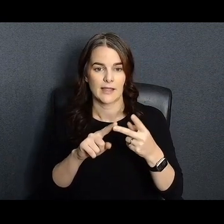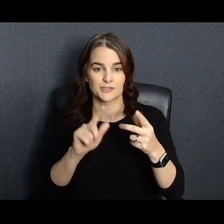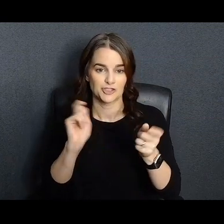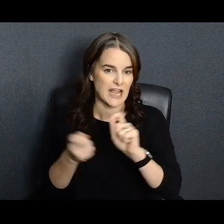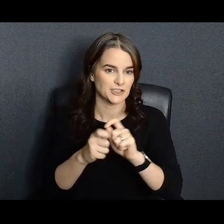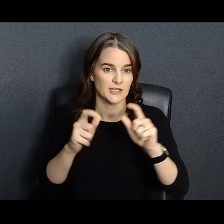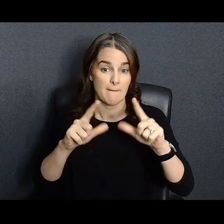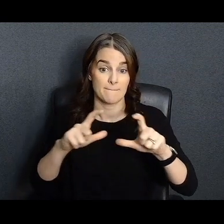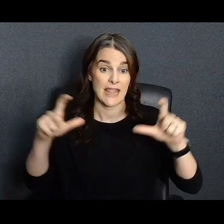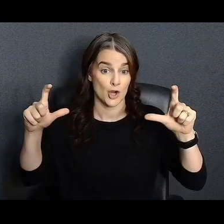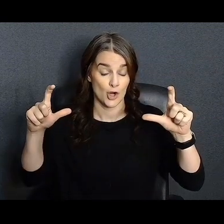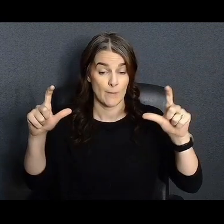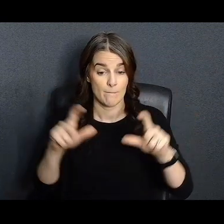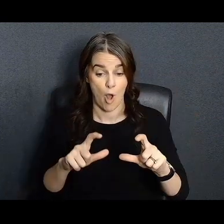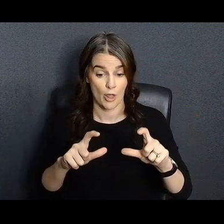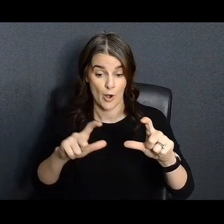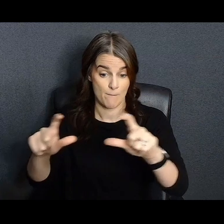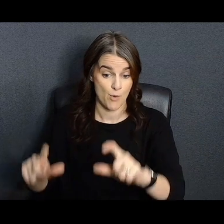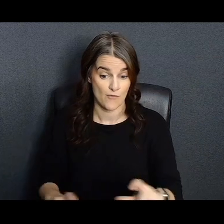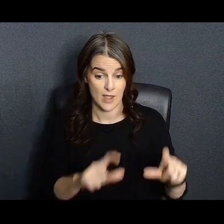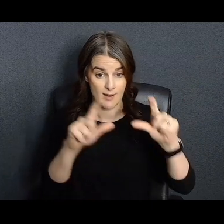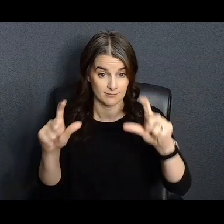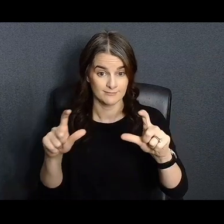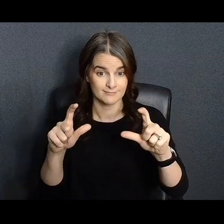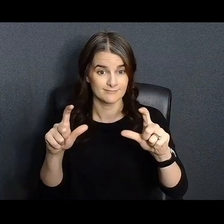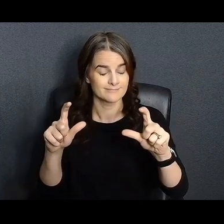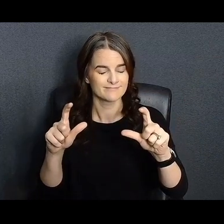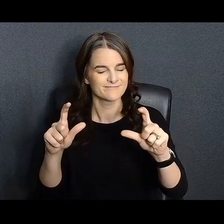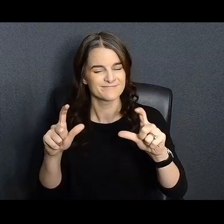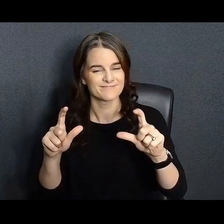I can make it bigger. I can make it smaller. What else is nice about this, too,